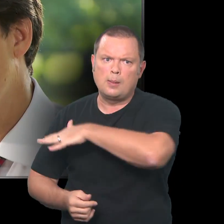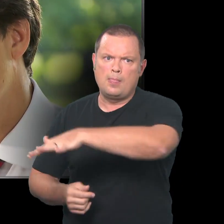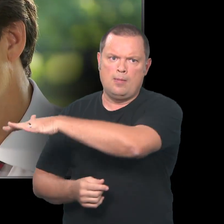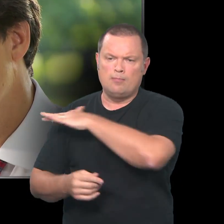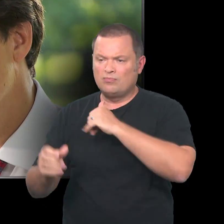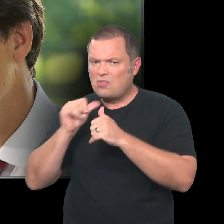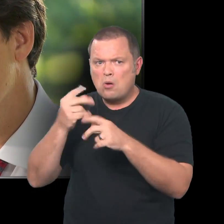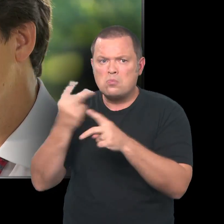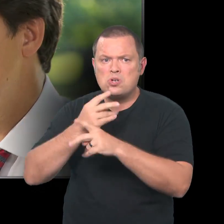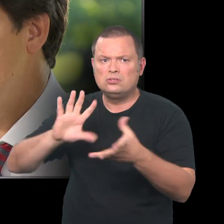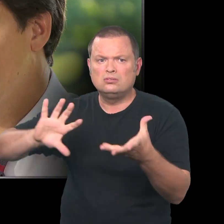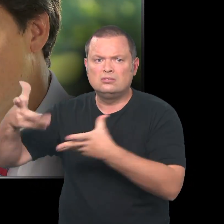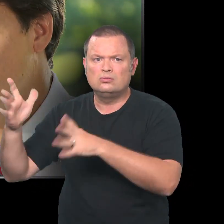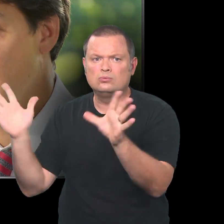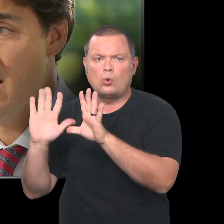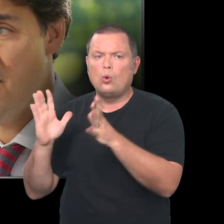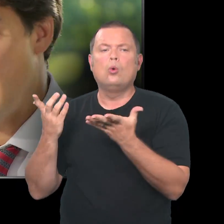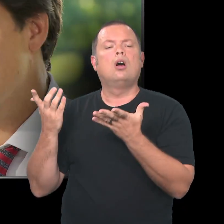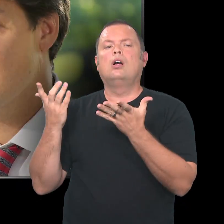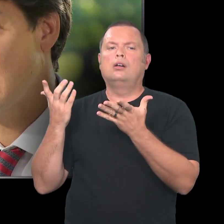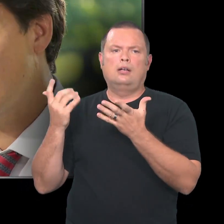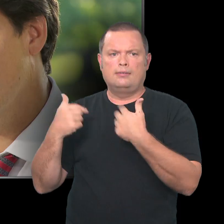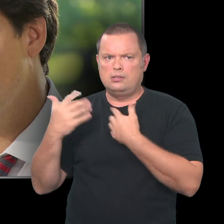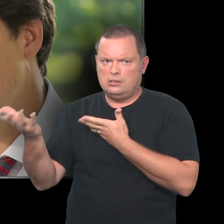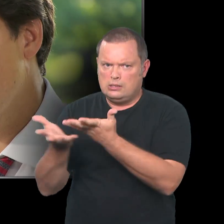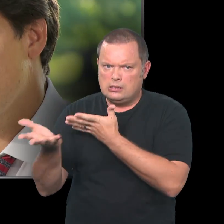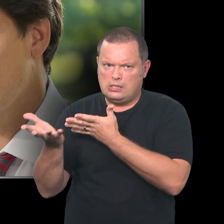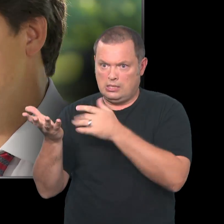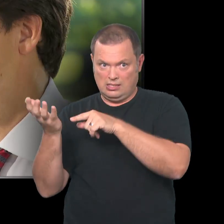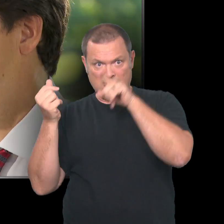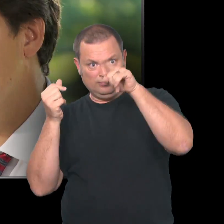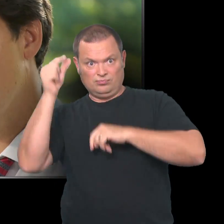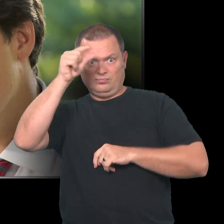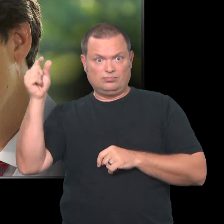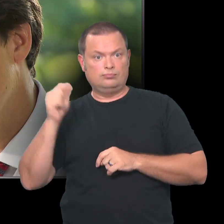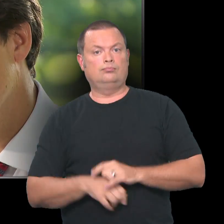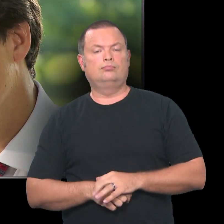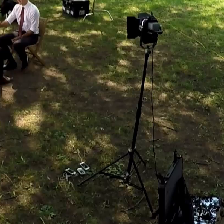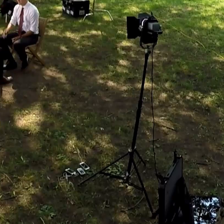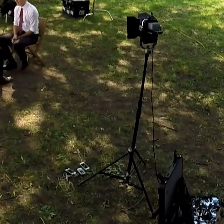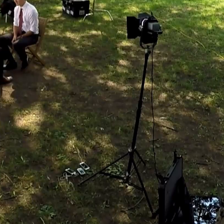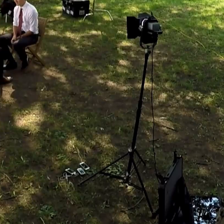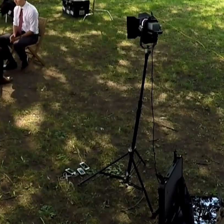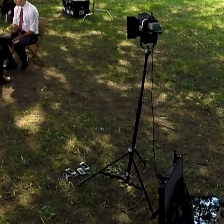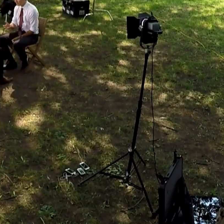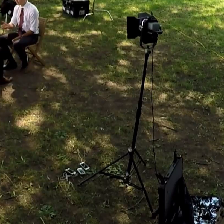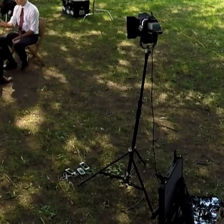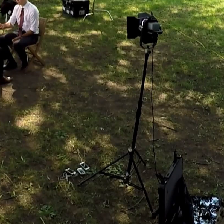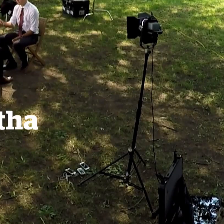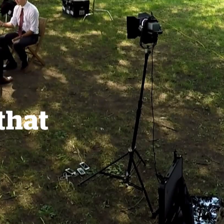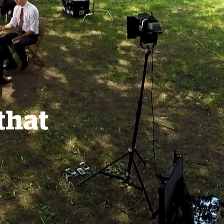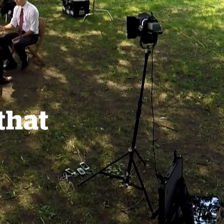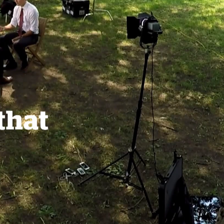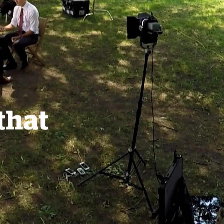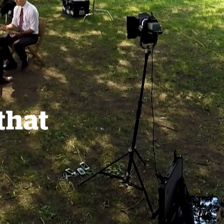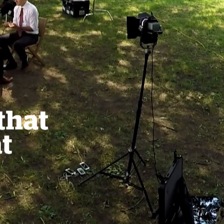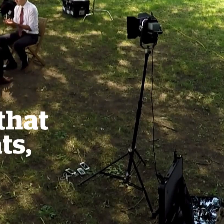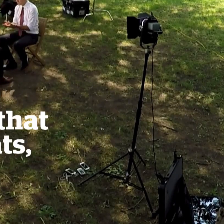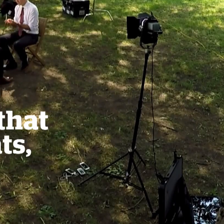than we are doing right now. And not make things worse. Quite frankly, that's exactly where this government has failed.